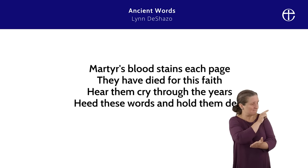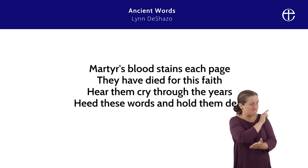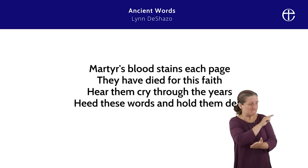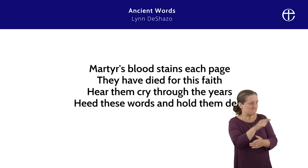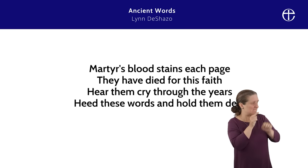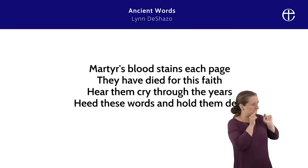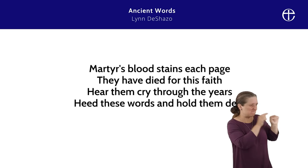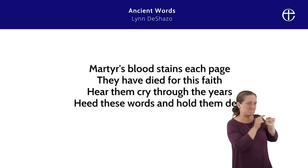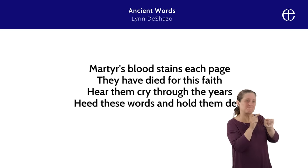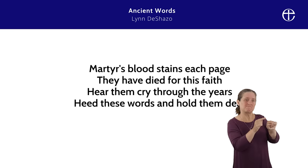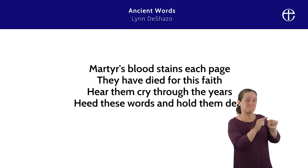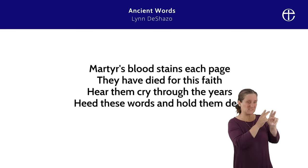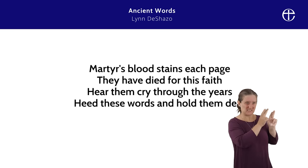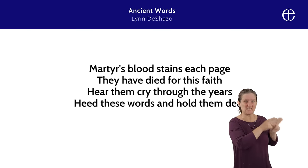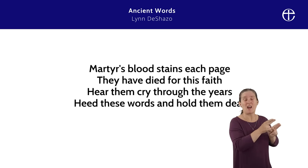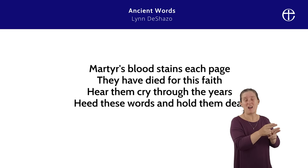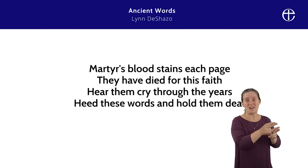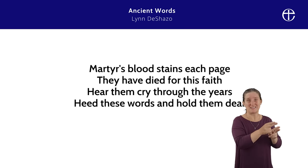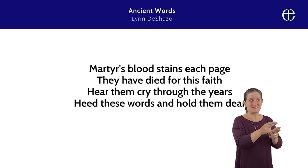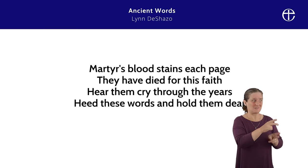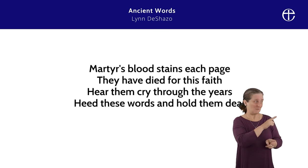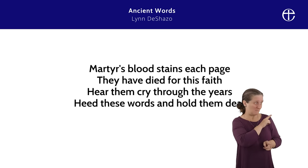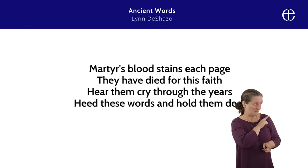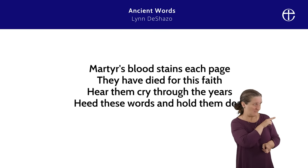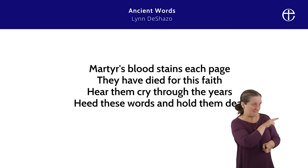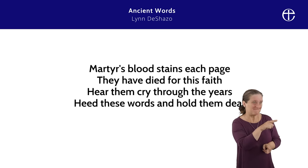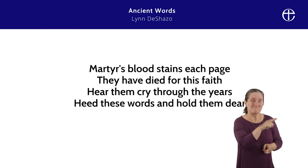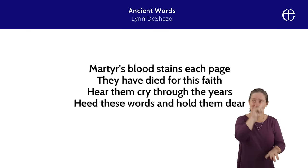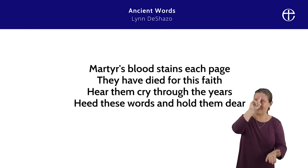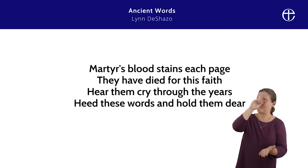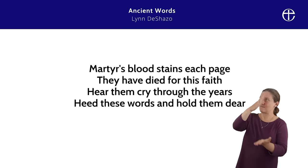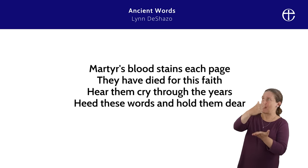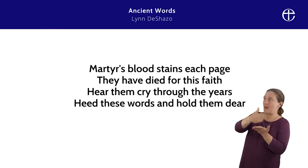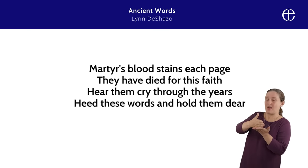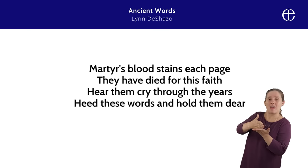They have died for this faith